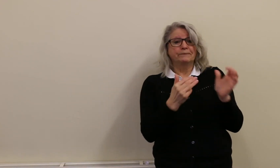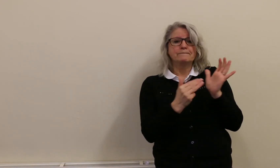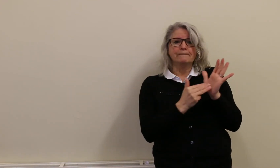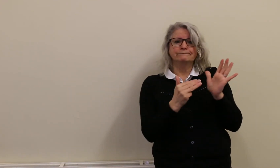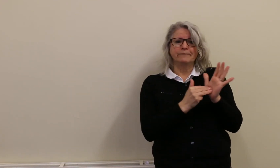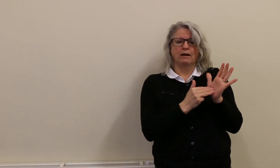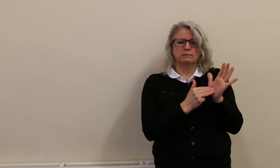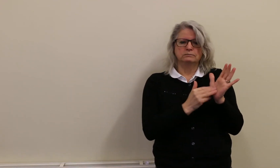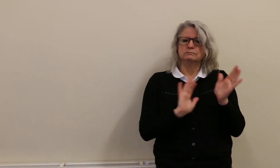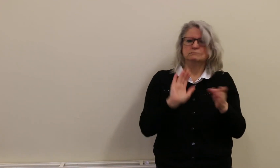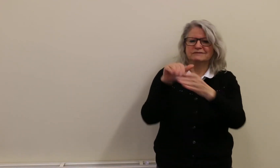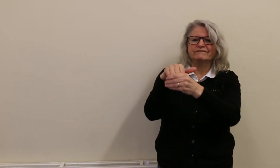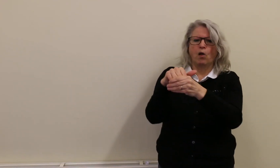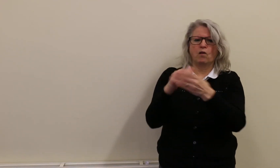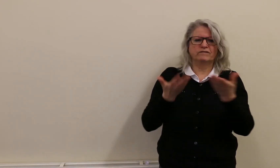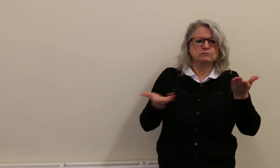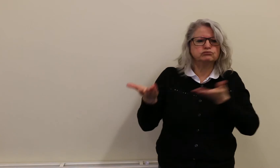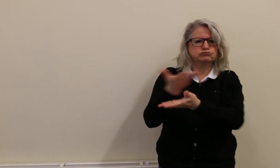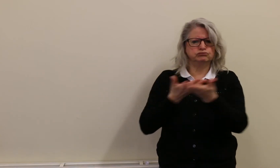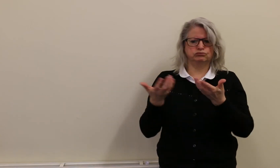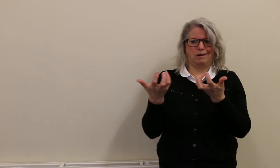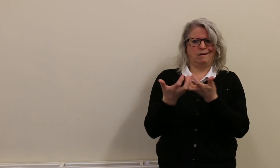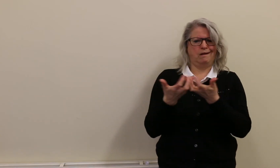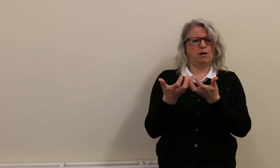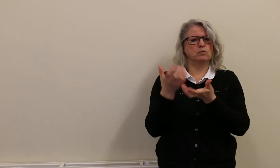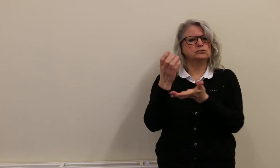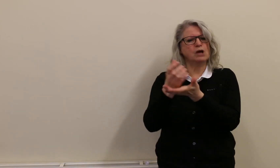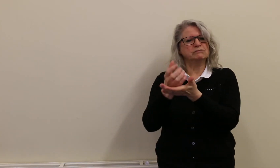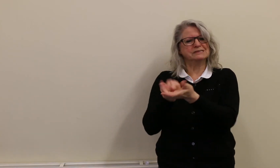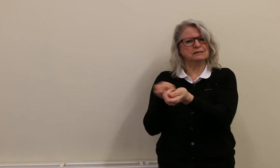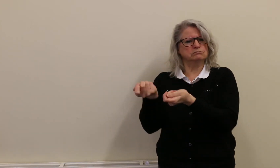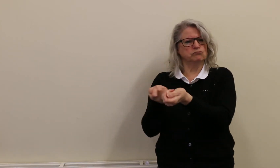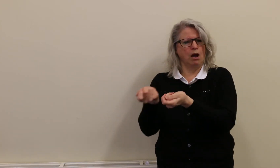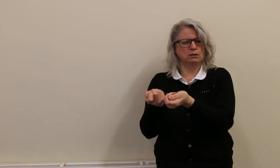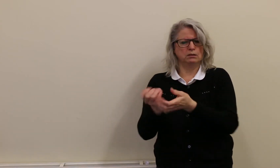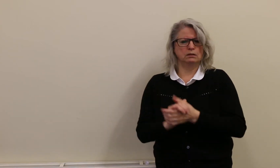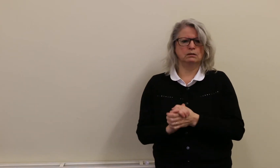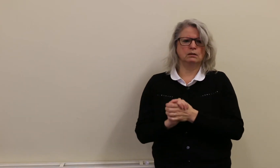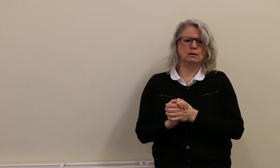But it is important that company members are involved in discussing how the charity is run.